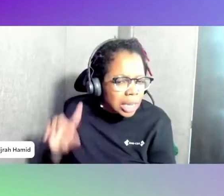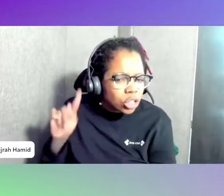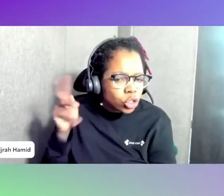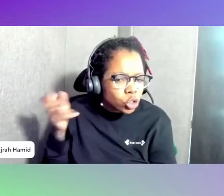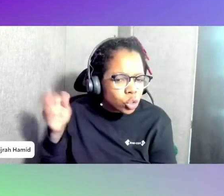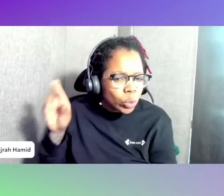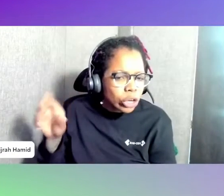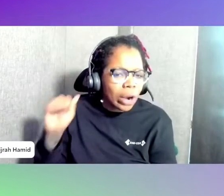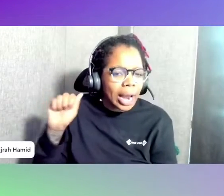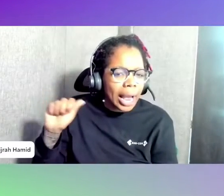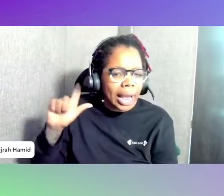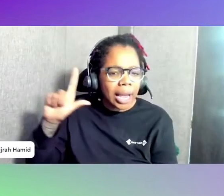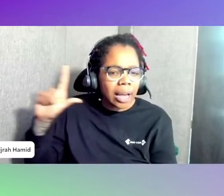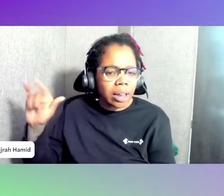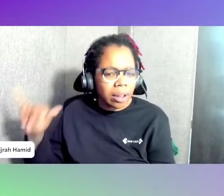am from the